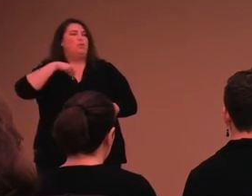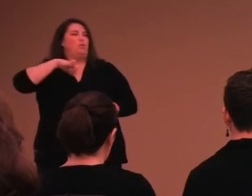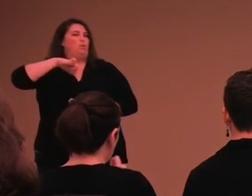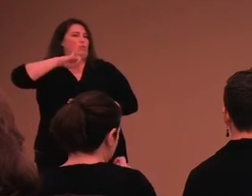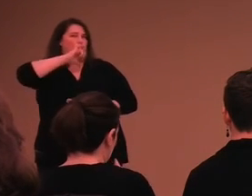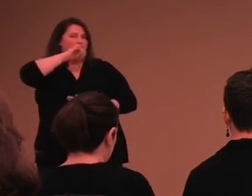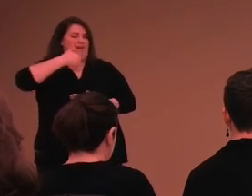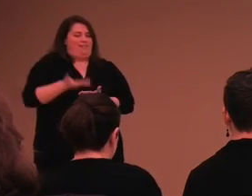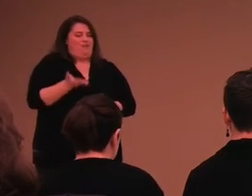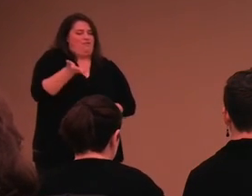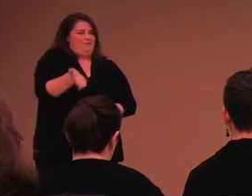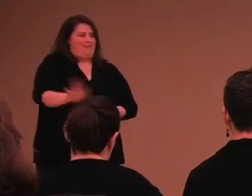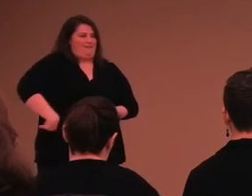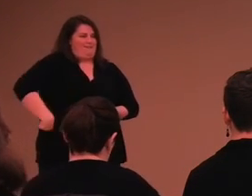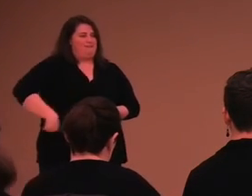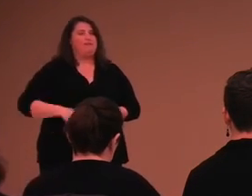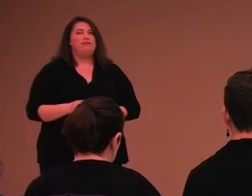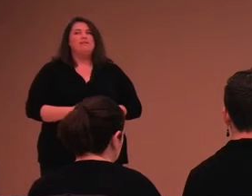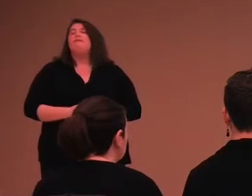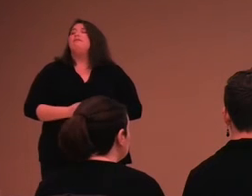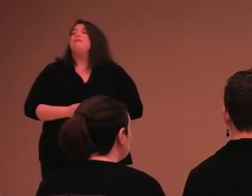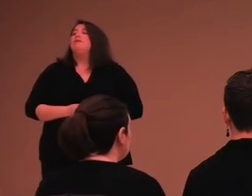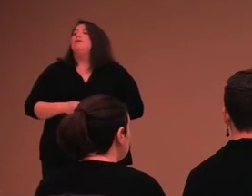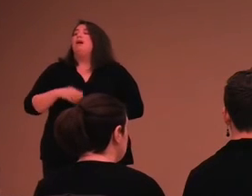I will say other than text and also